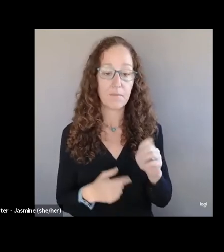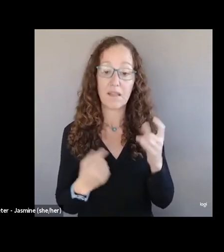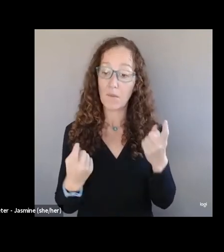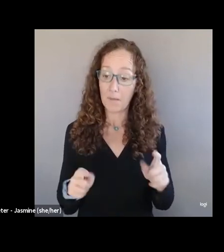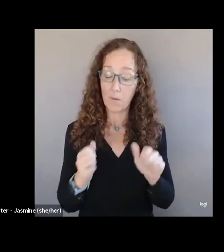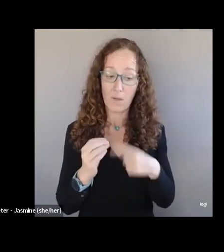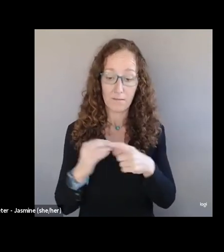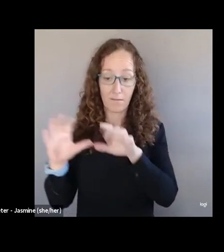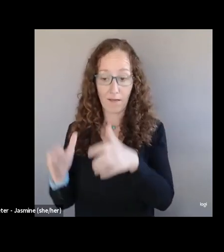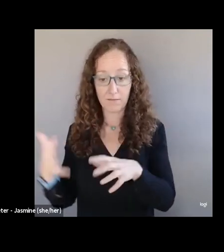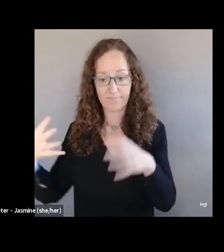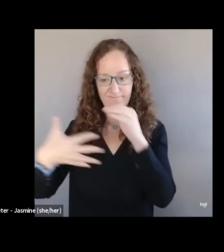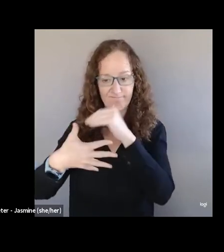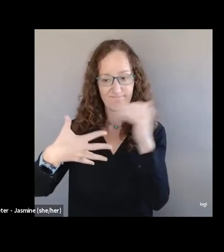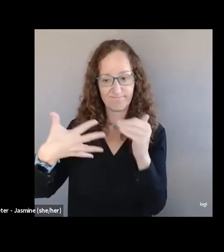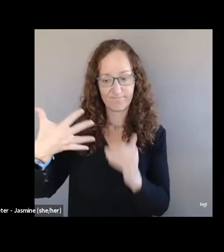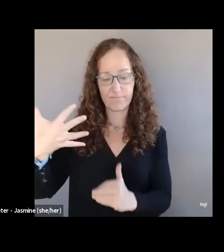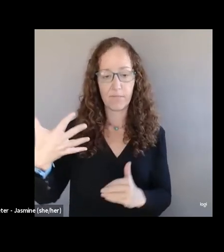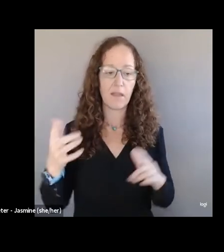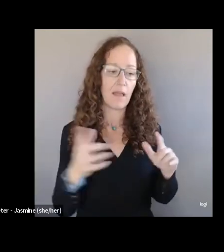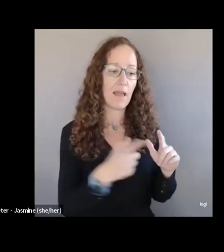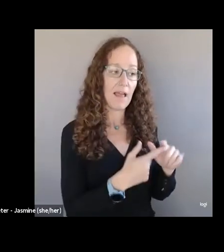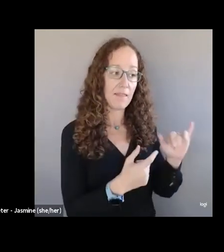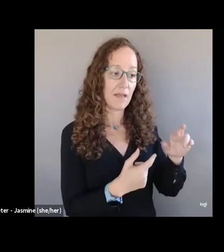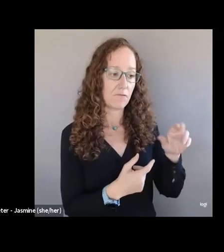reproduce race and class stratification across